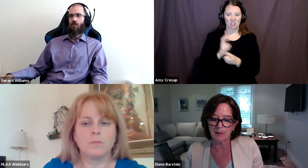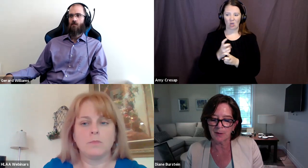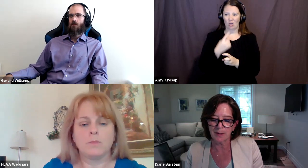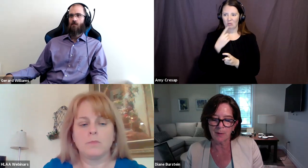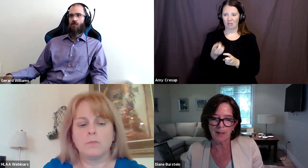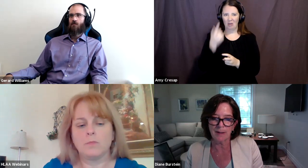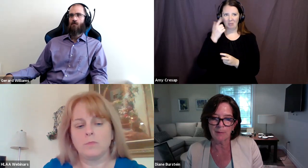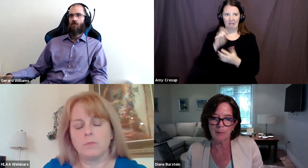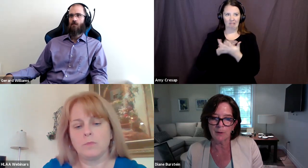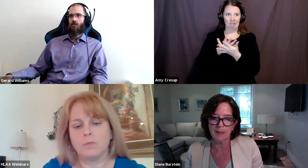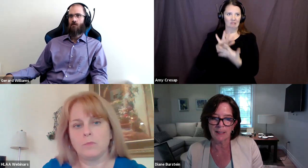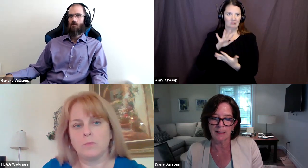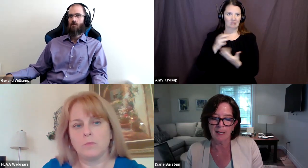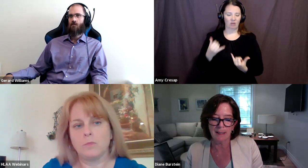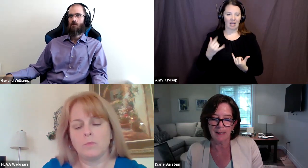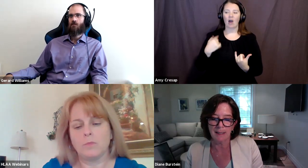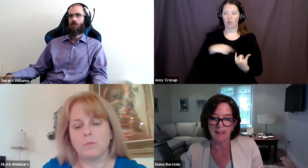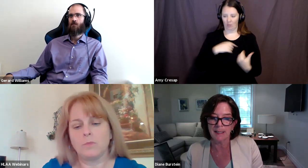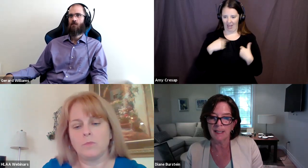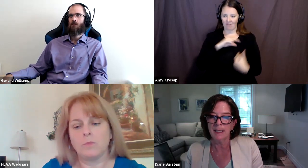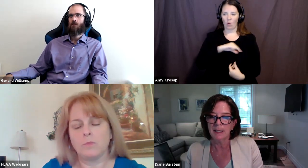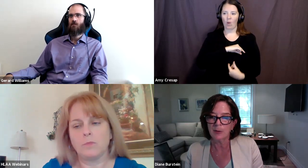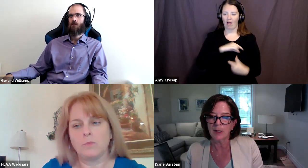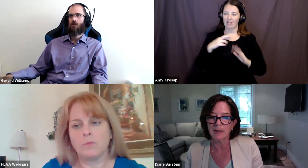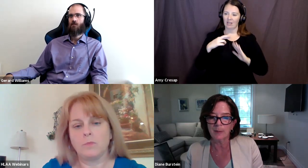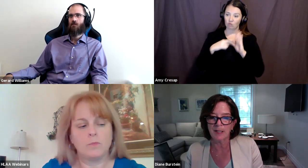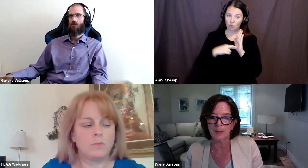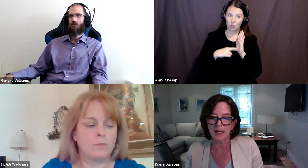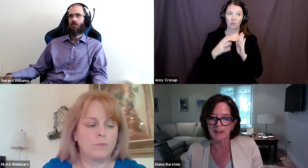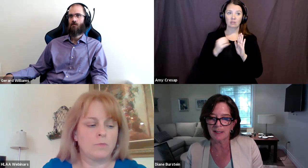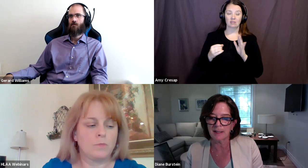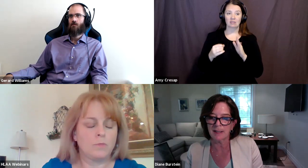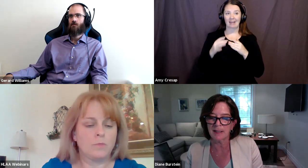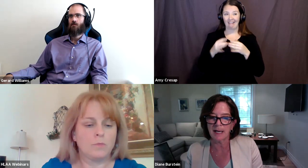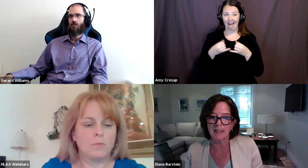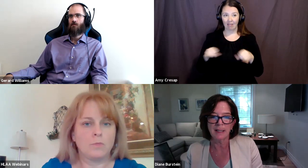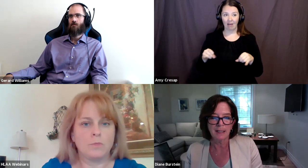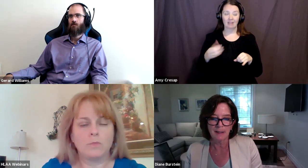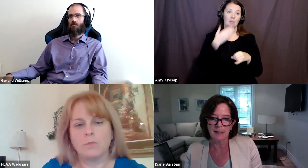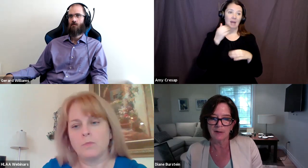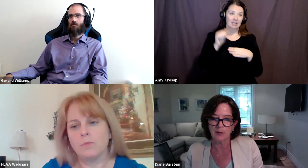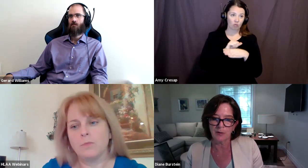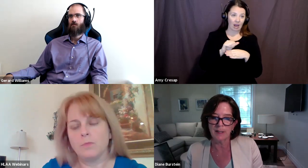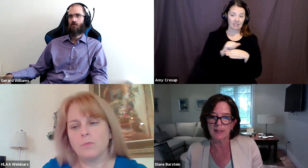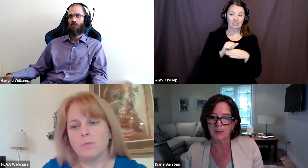are quality rules and guidelines as well as best practices that the industry is supposed